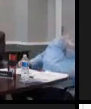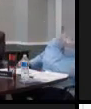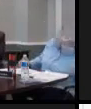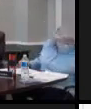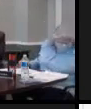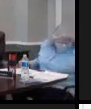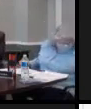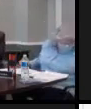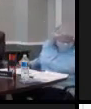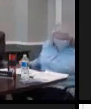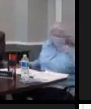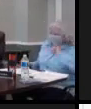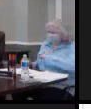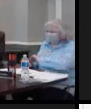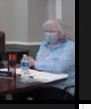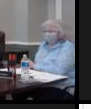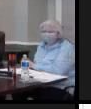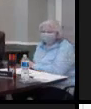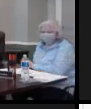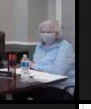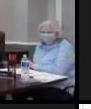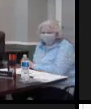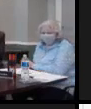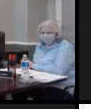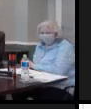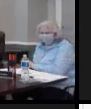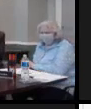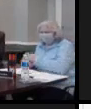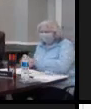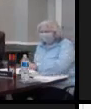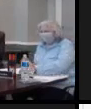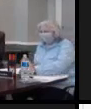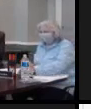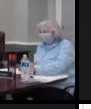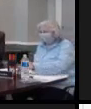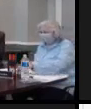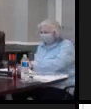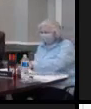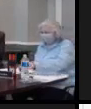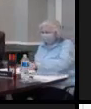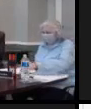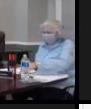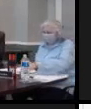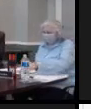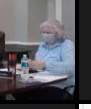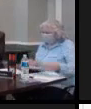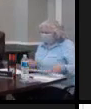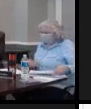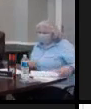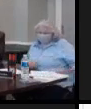Petition the parents.